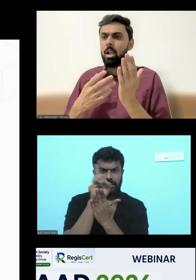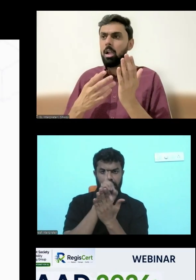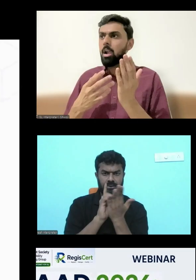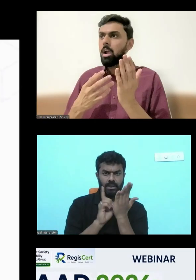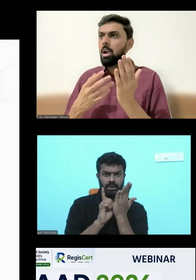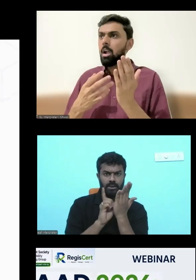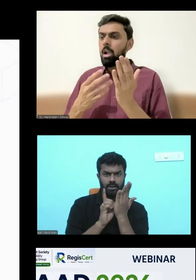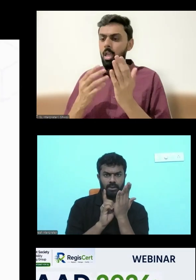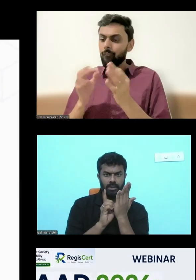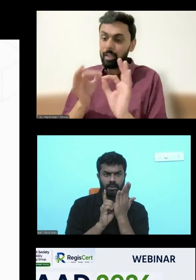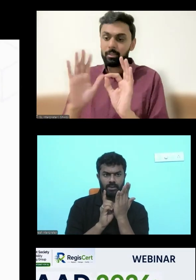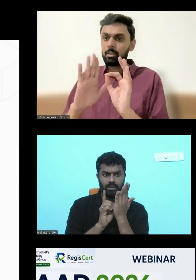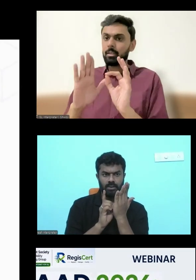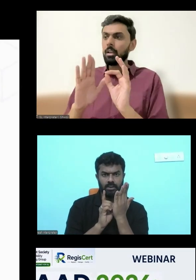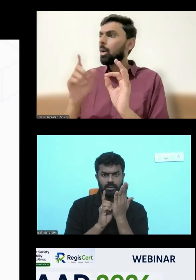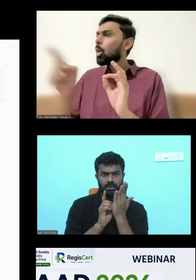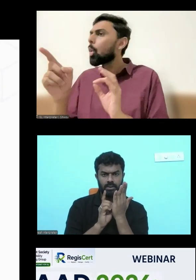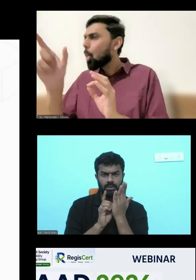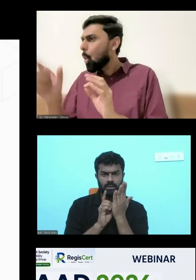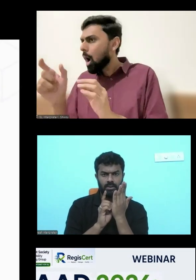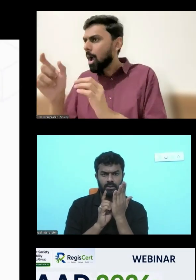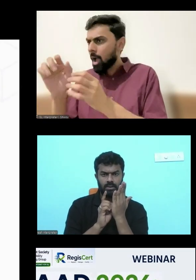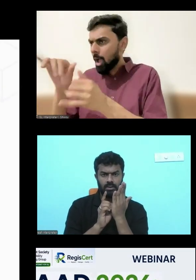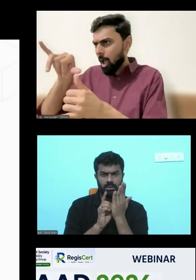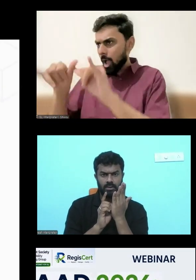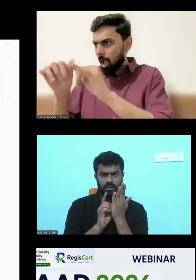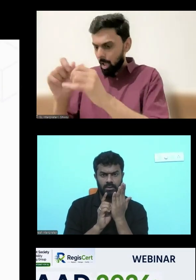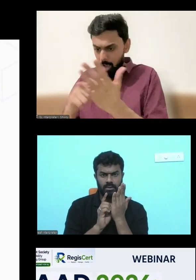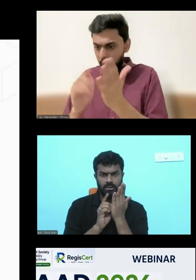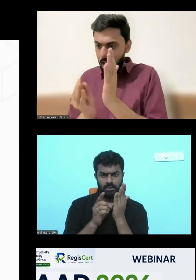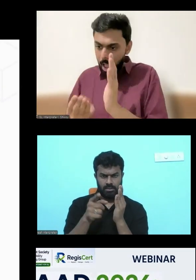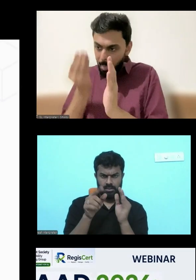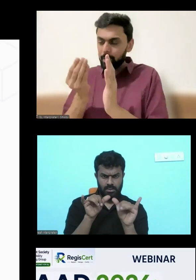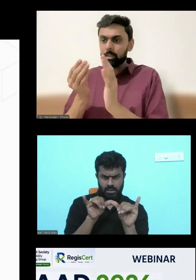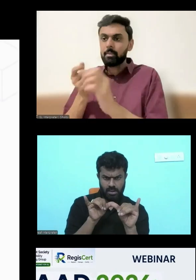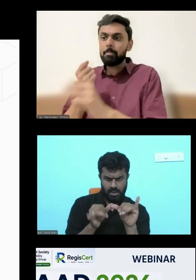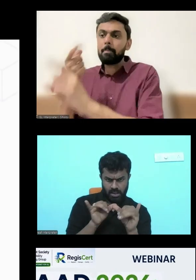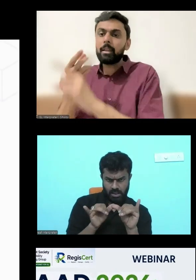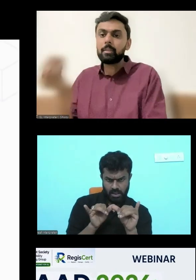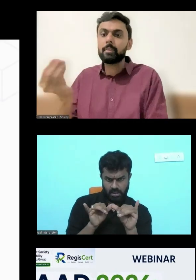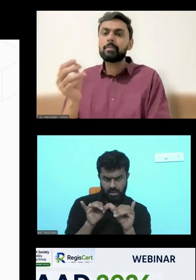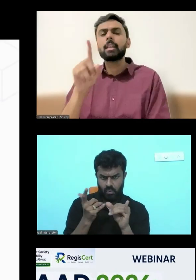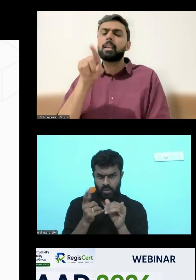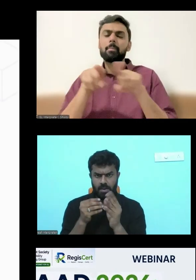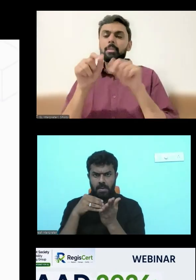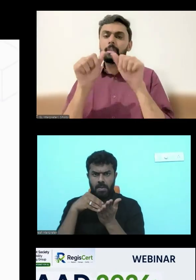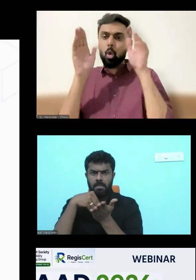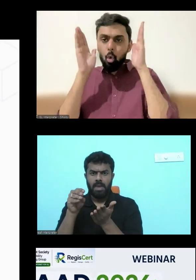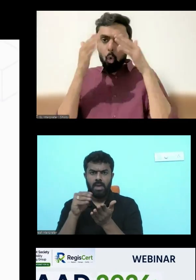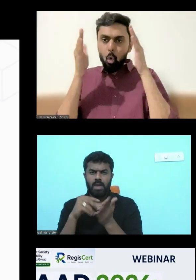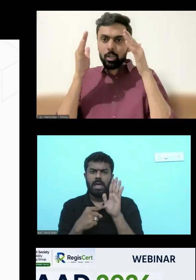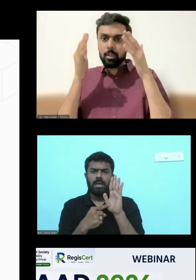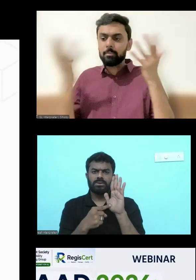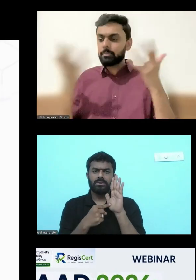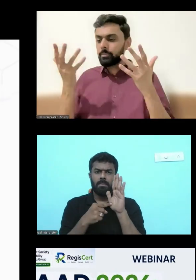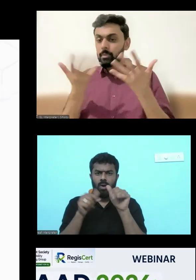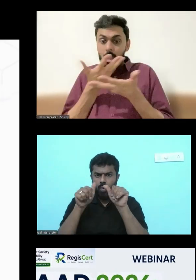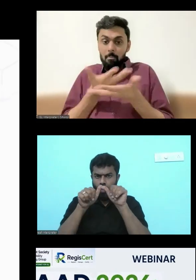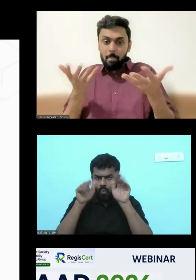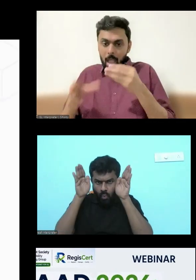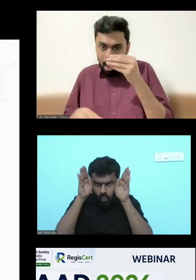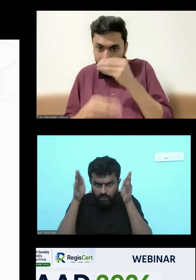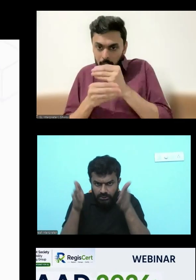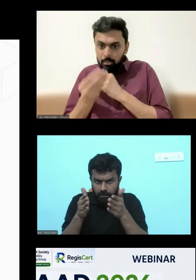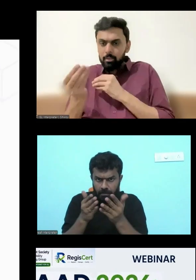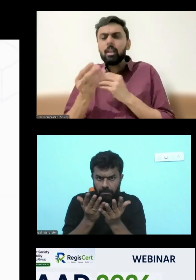If the children with autism need sensory equipment or sensory assistive technology, we can design.